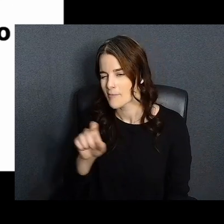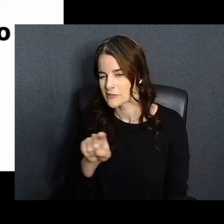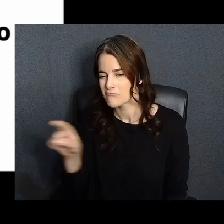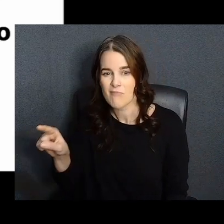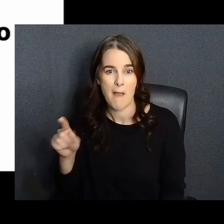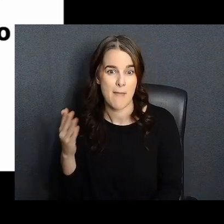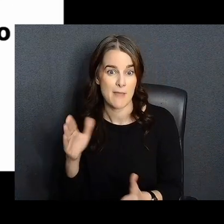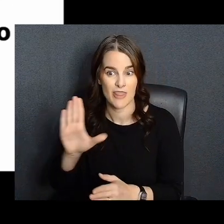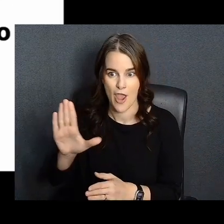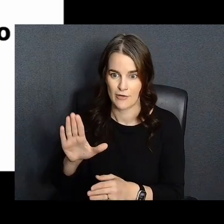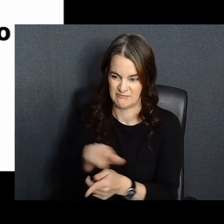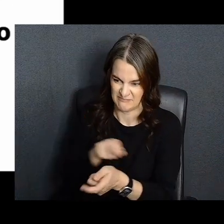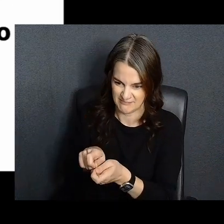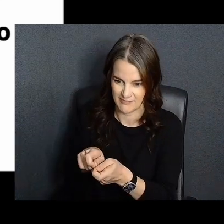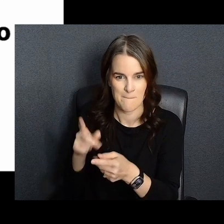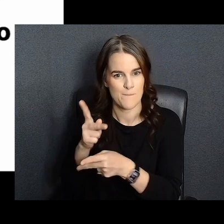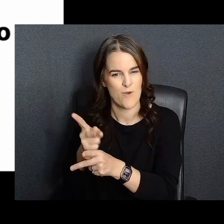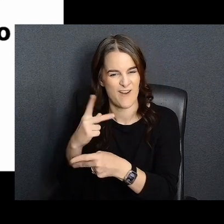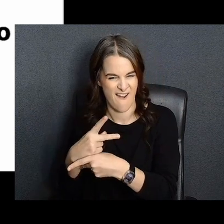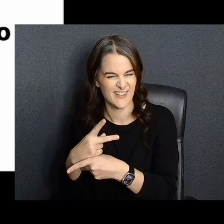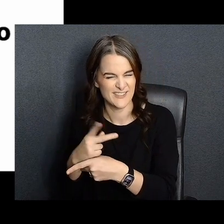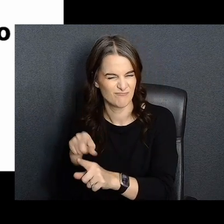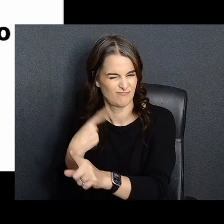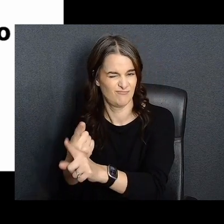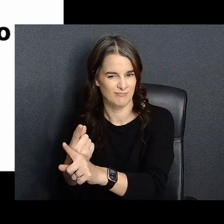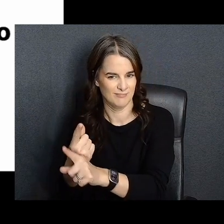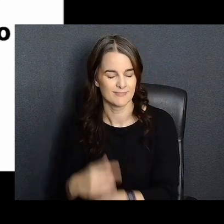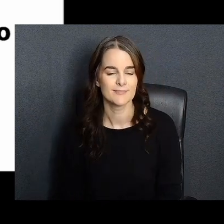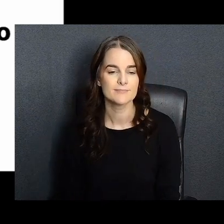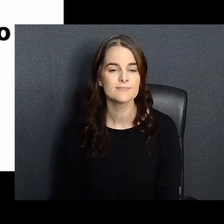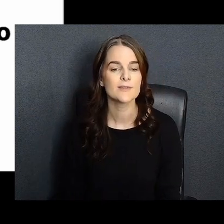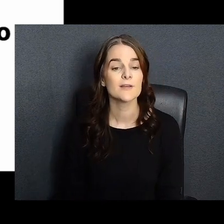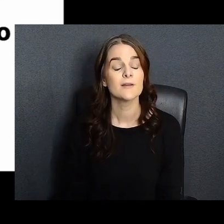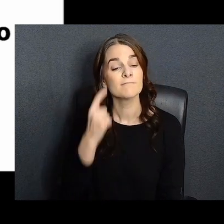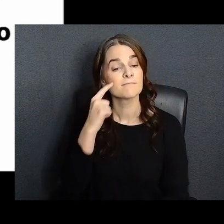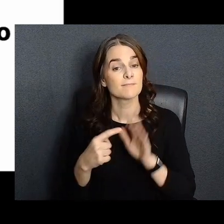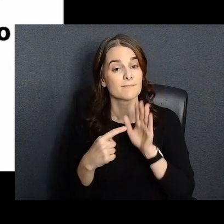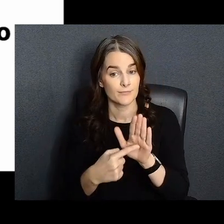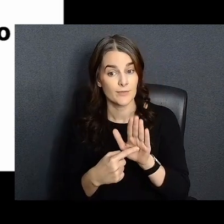maybe their dedicated product. So for example, when we look at some of the ones